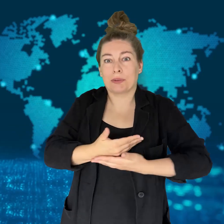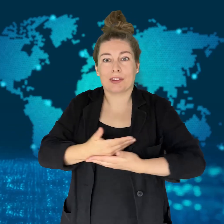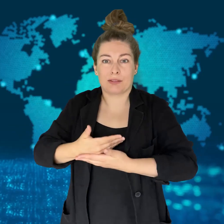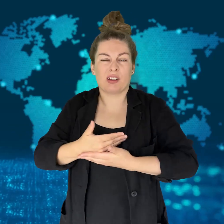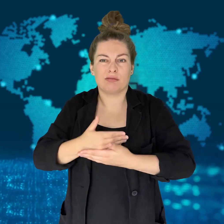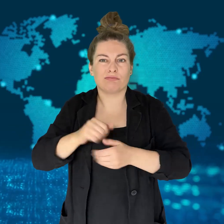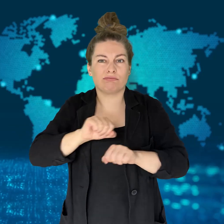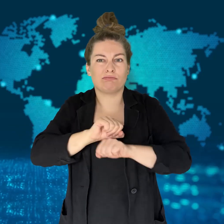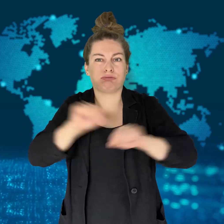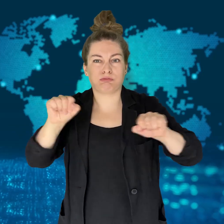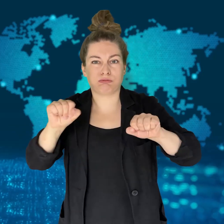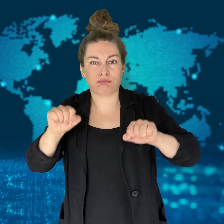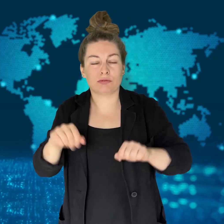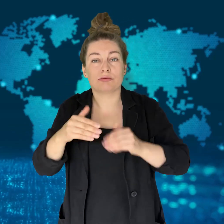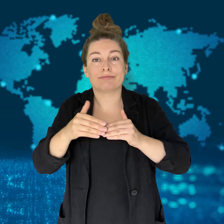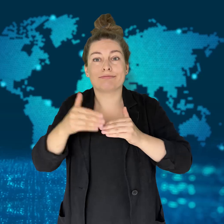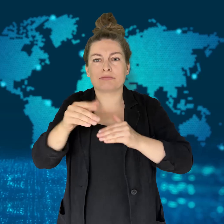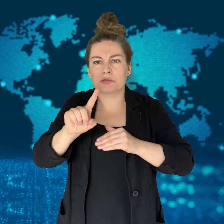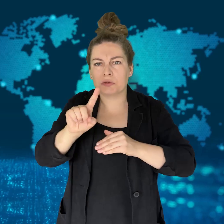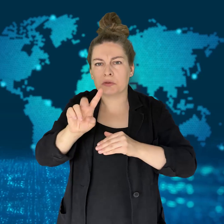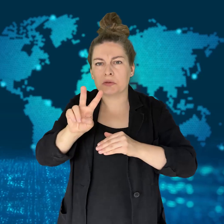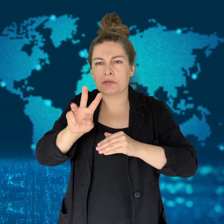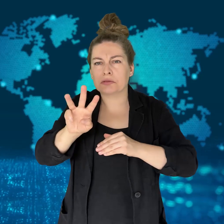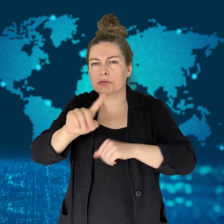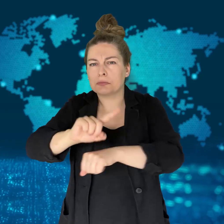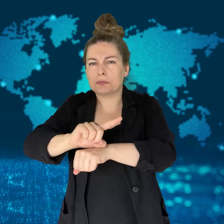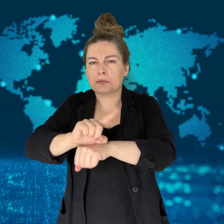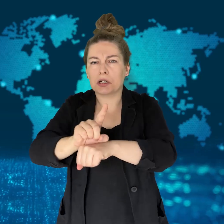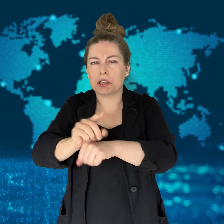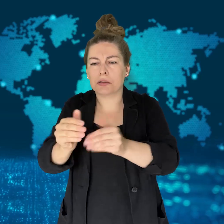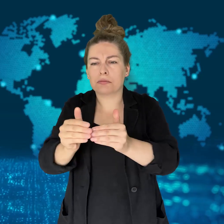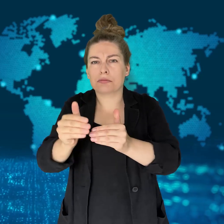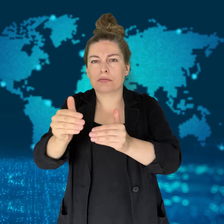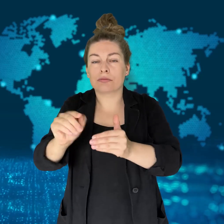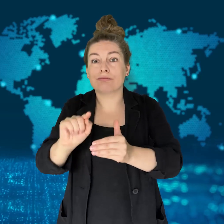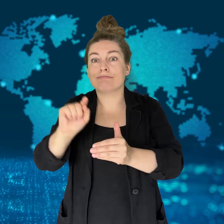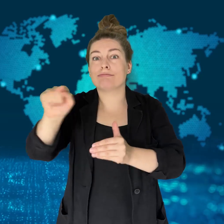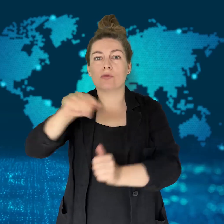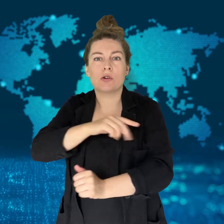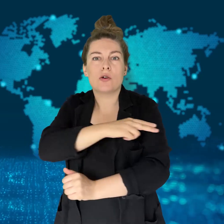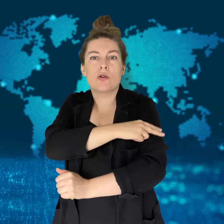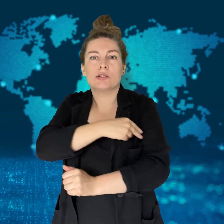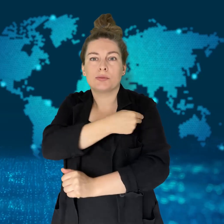in the northeastern town of Gwoza, Barkindo Saidu.